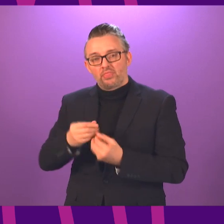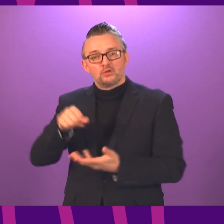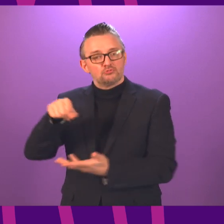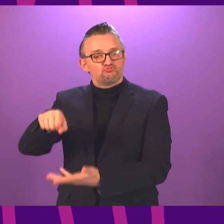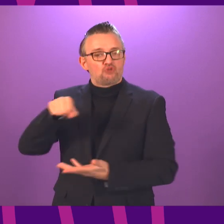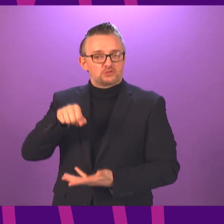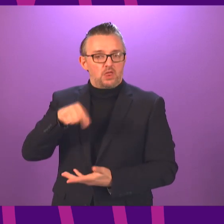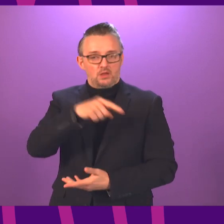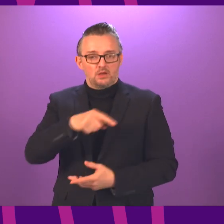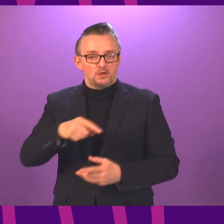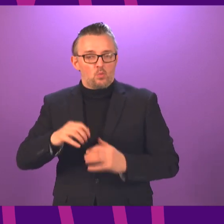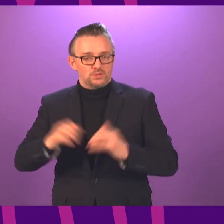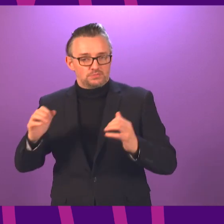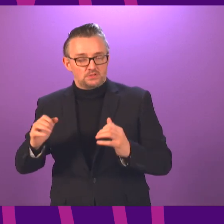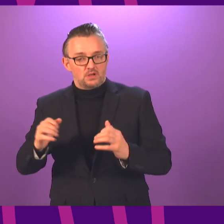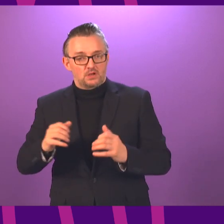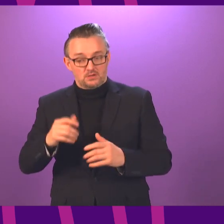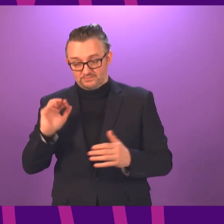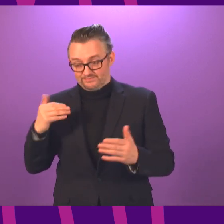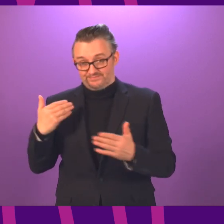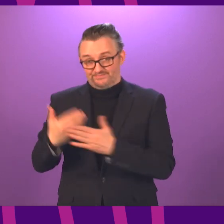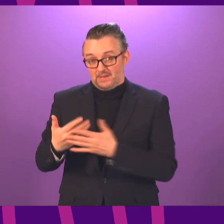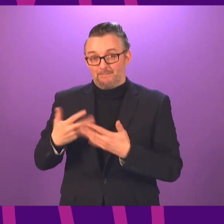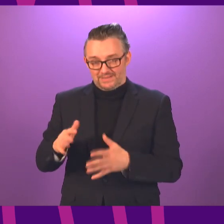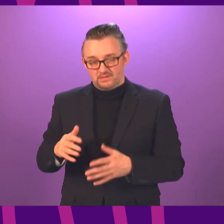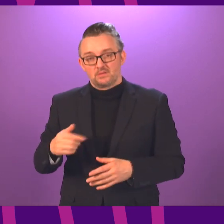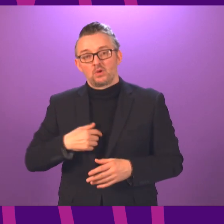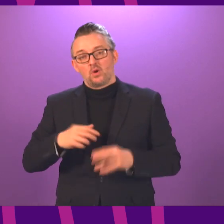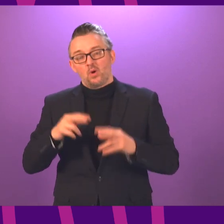the Exchequer up to the date of the budget, in early March. I certainly hope that we will